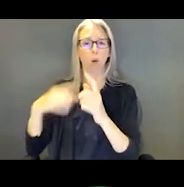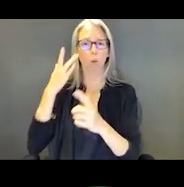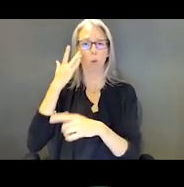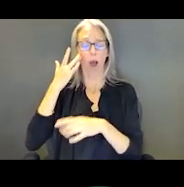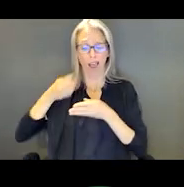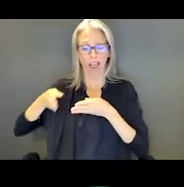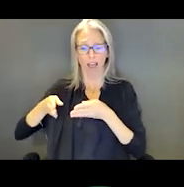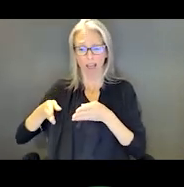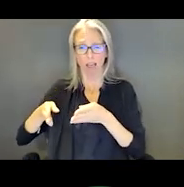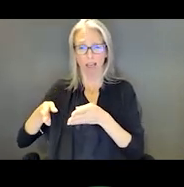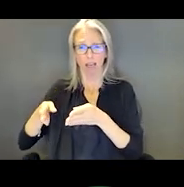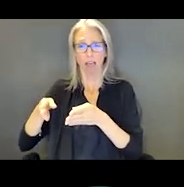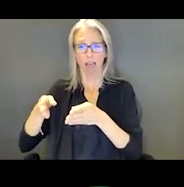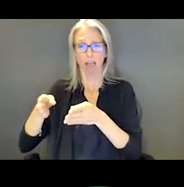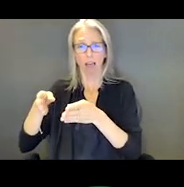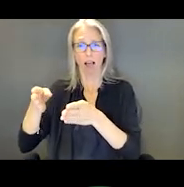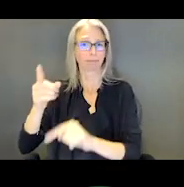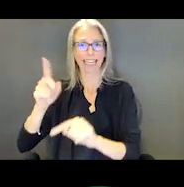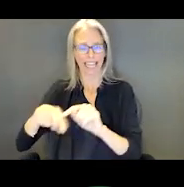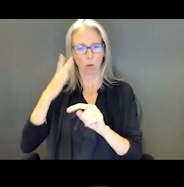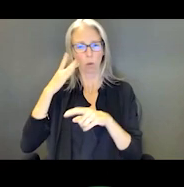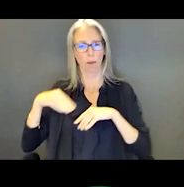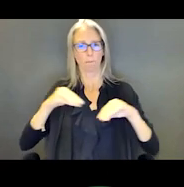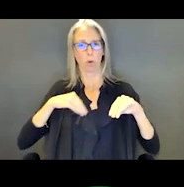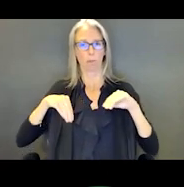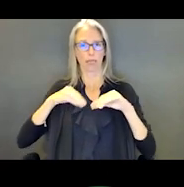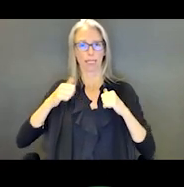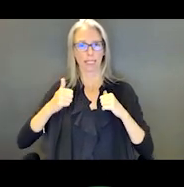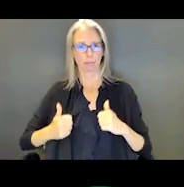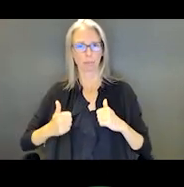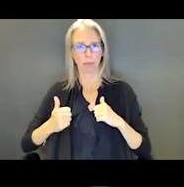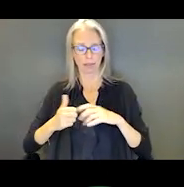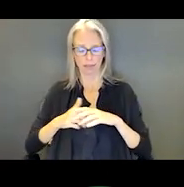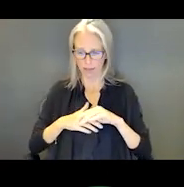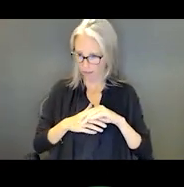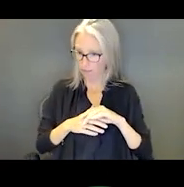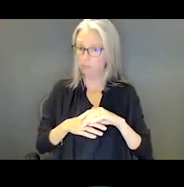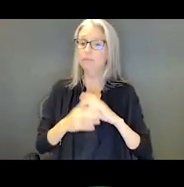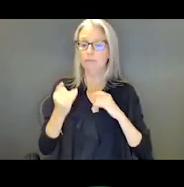site could be accessible, but if the missing 1% is an inaccessible key feature, it is likely